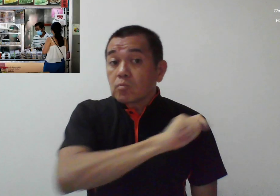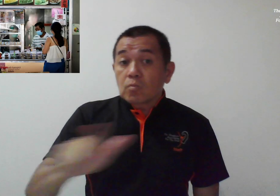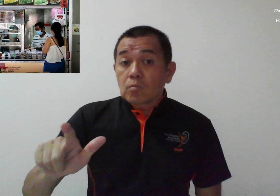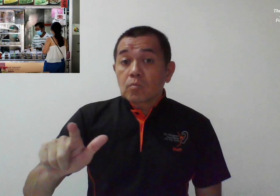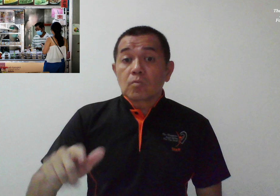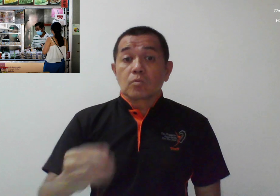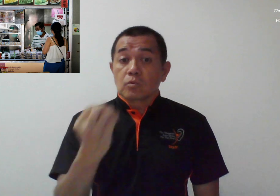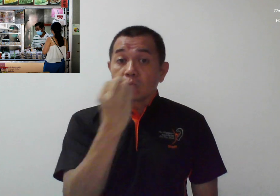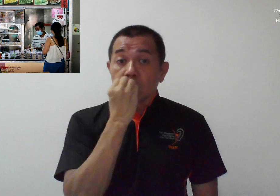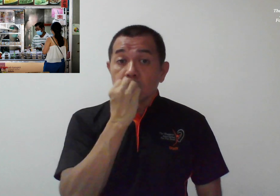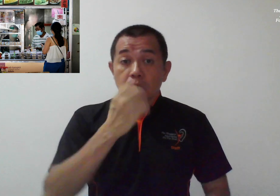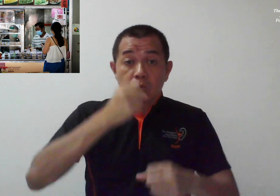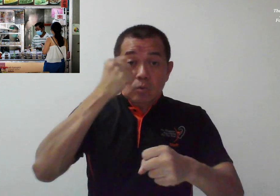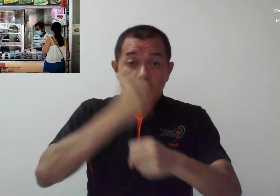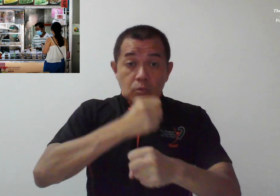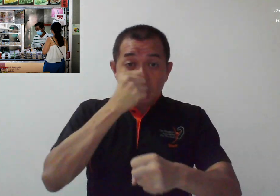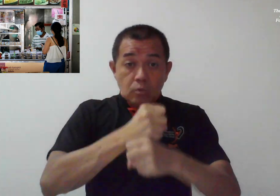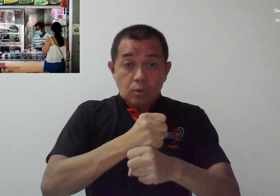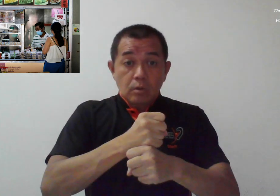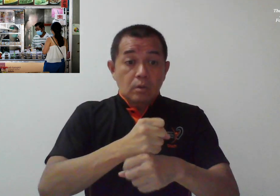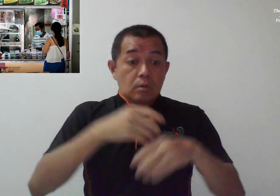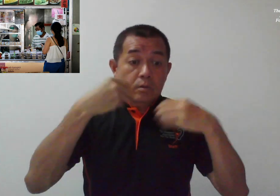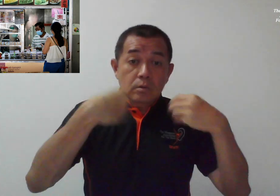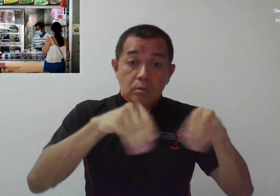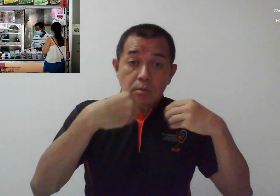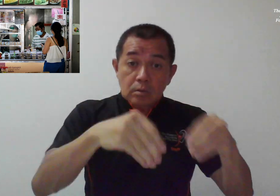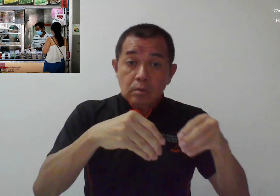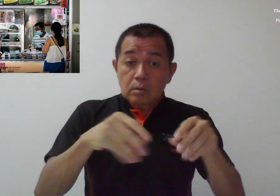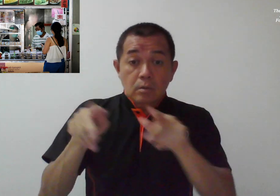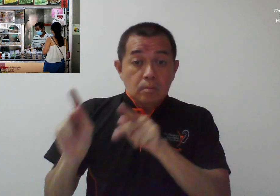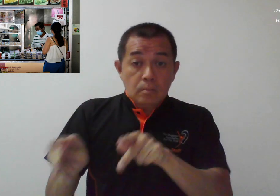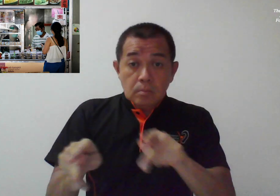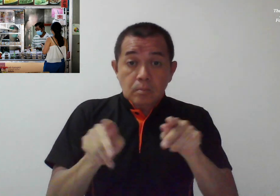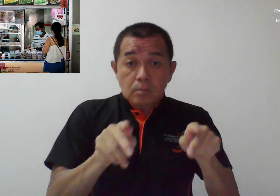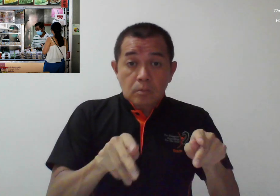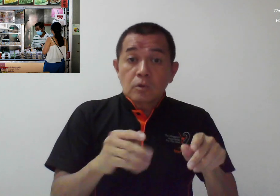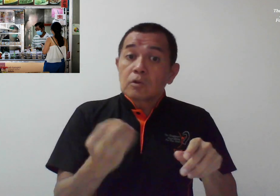All workers who are engaged in the sale and preparation